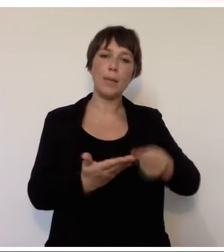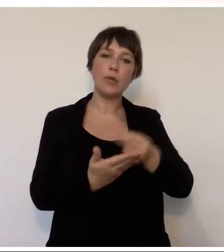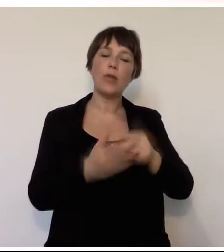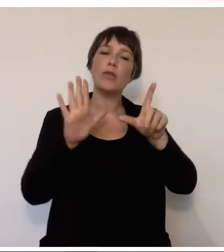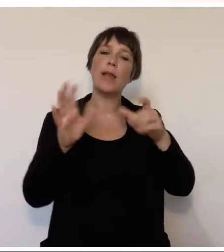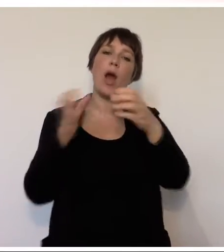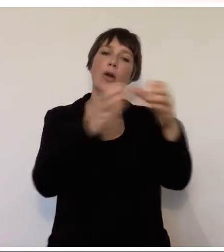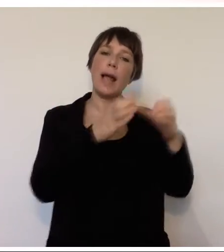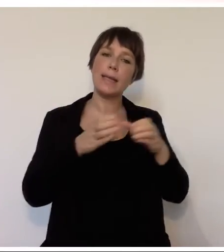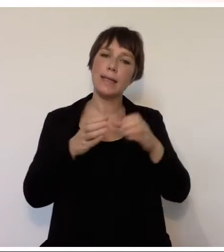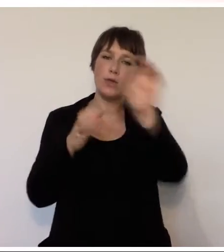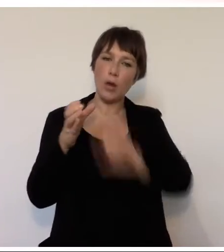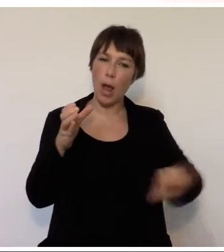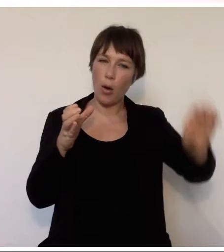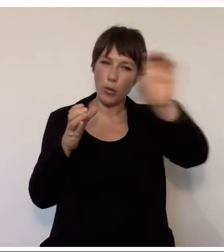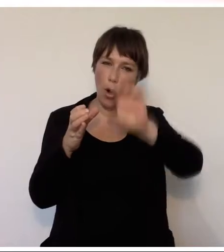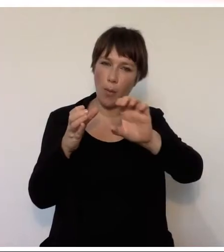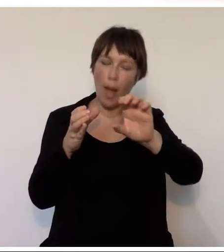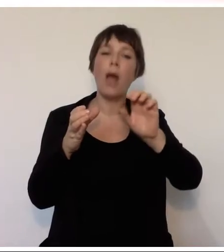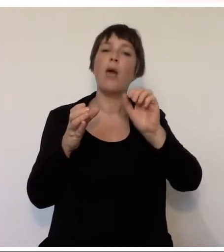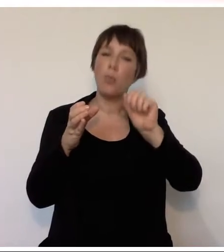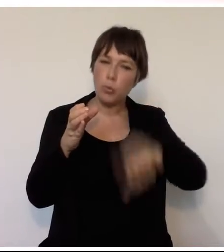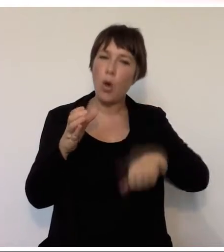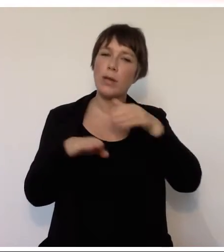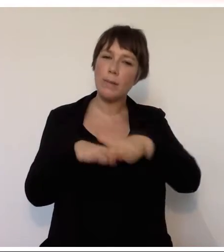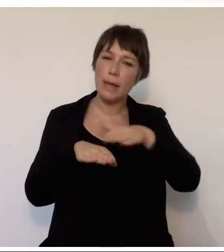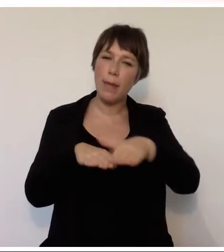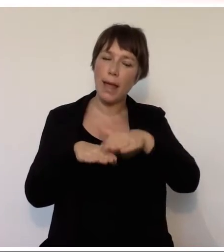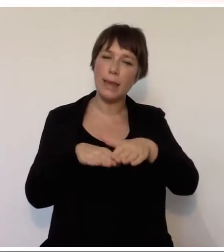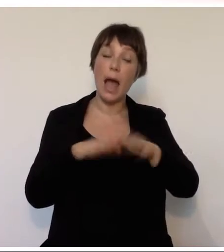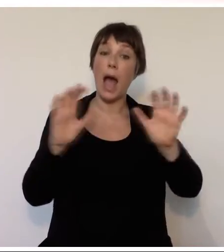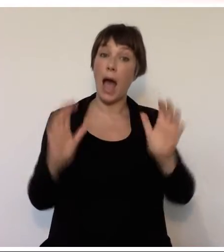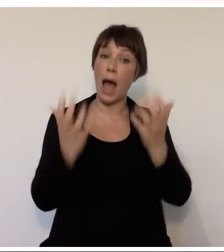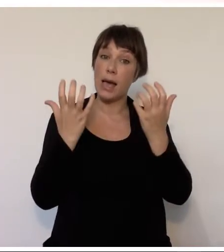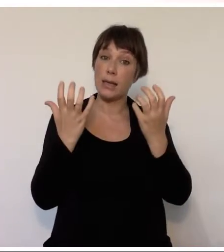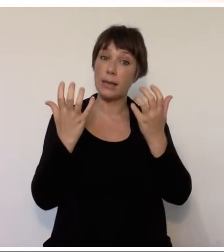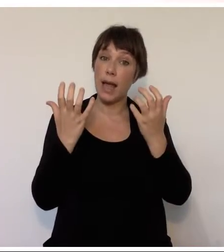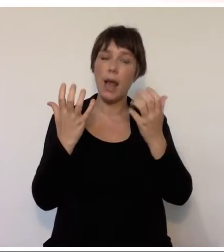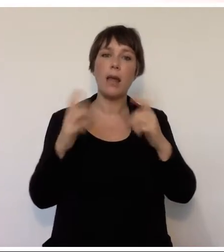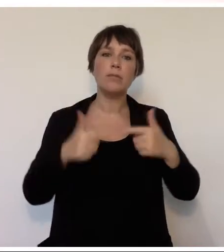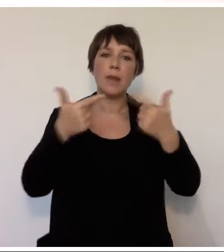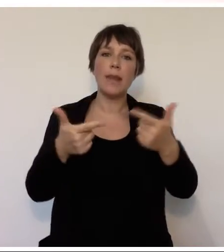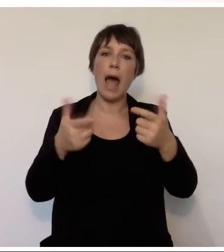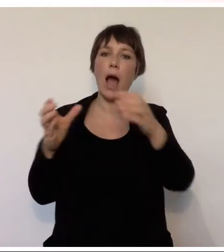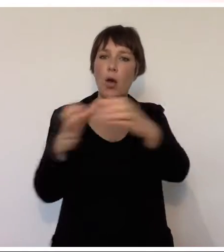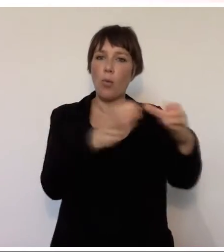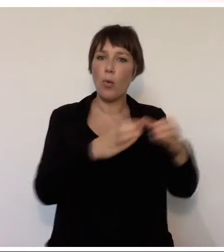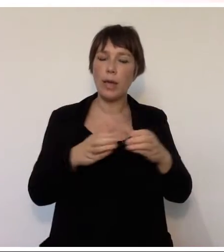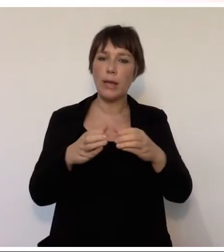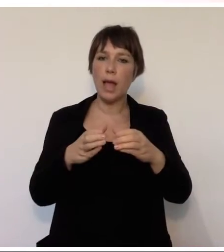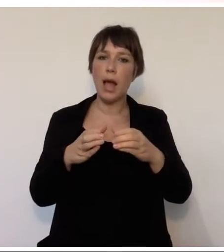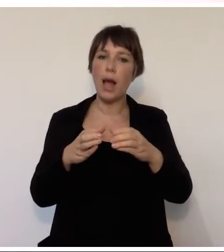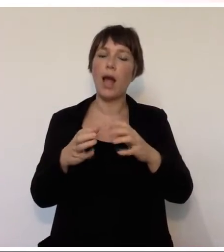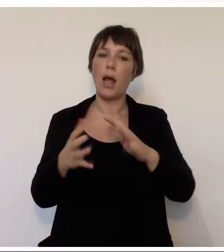european organizations to experiment how arts can contribute to create intercultural